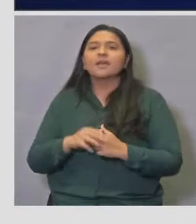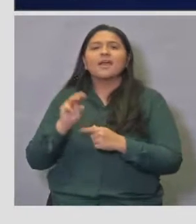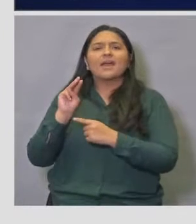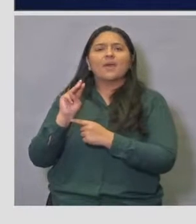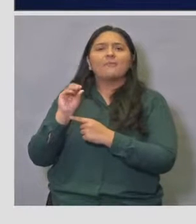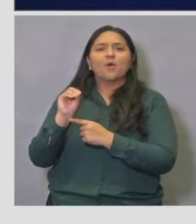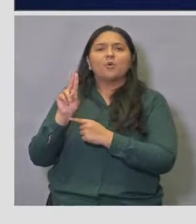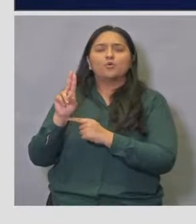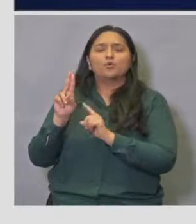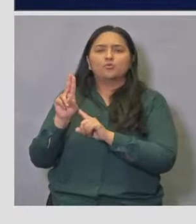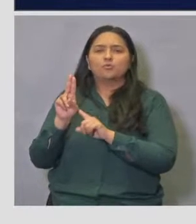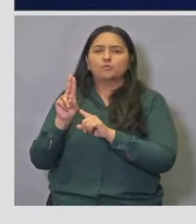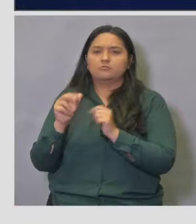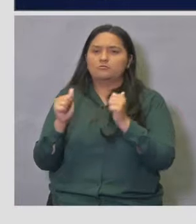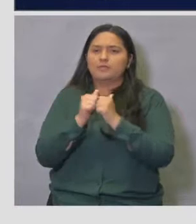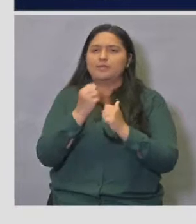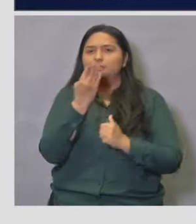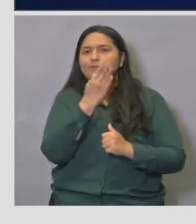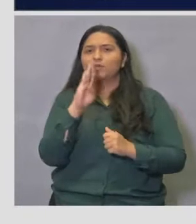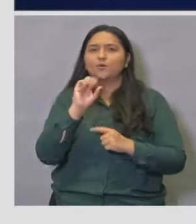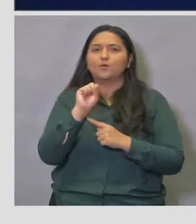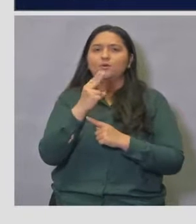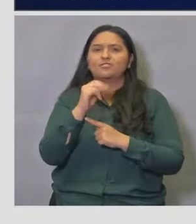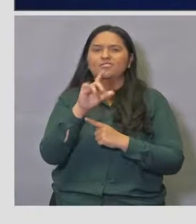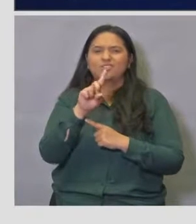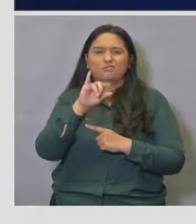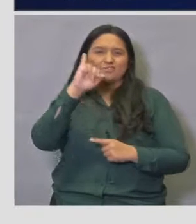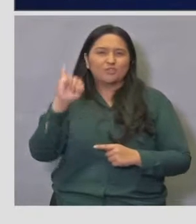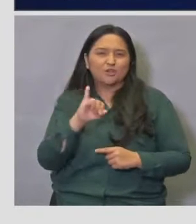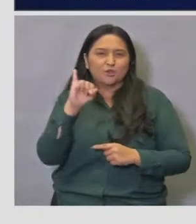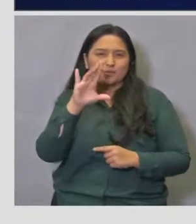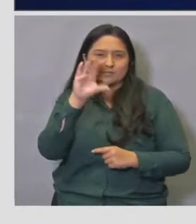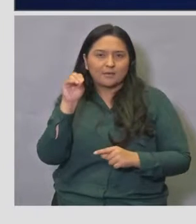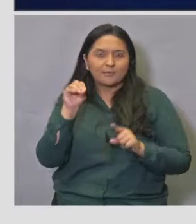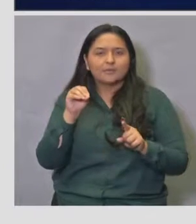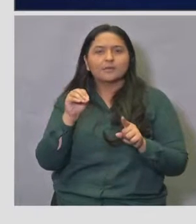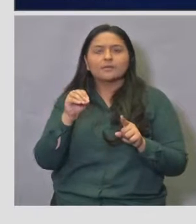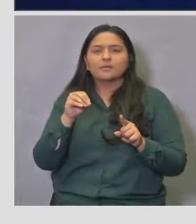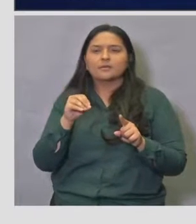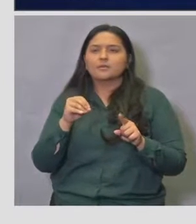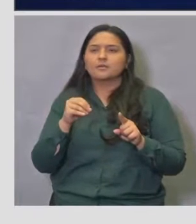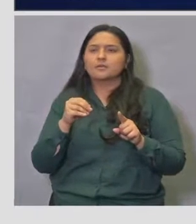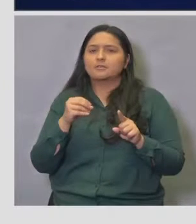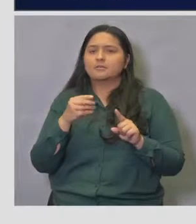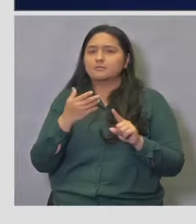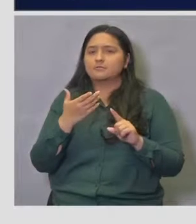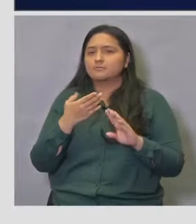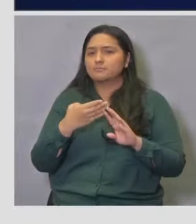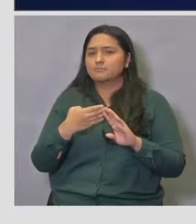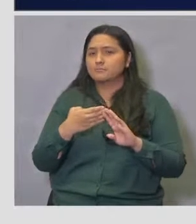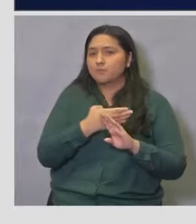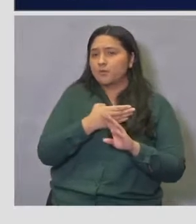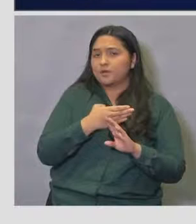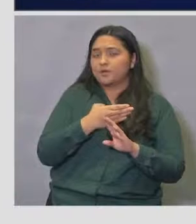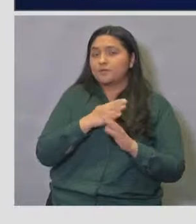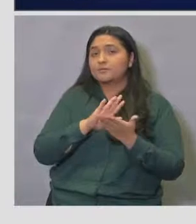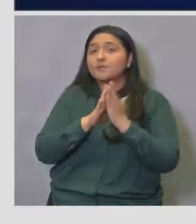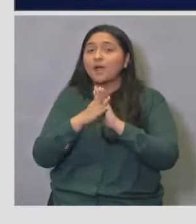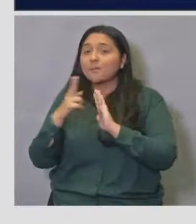FERRER.